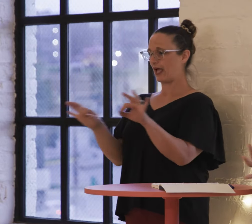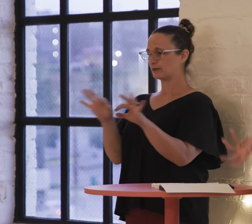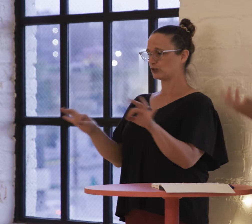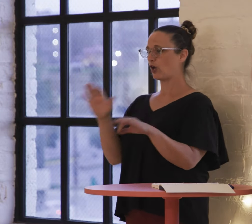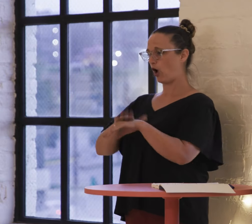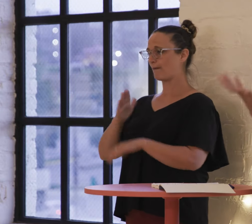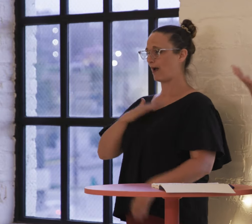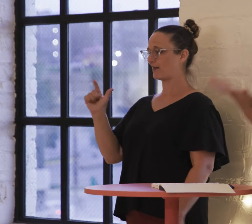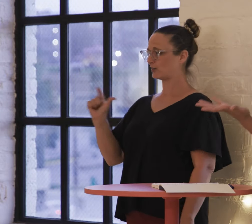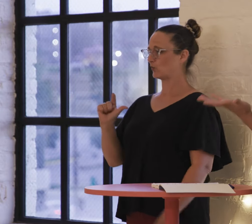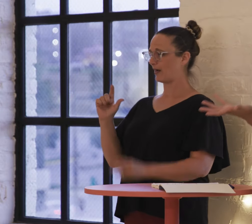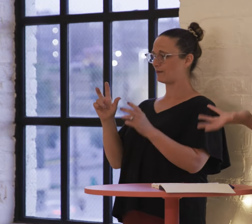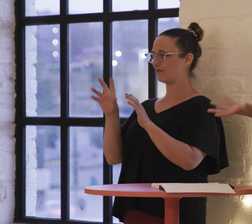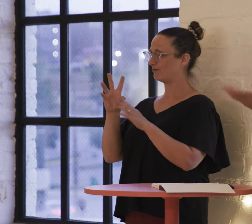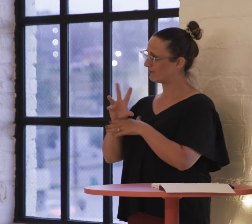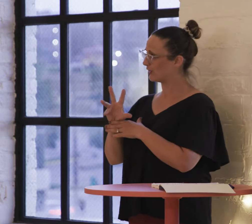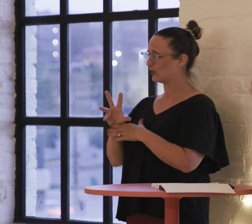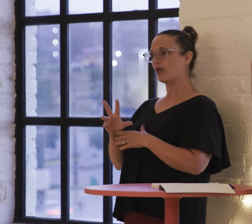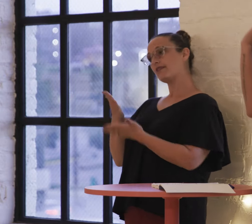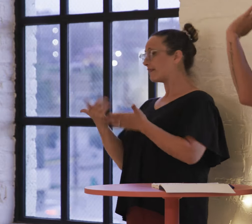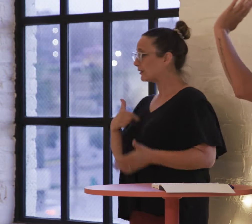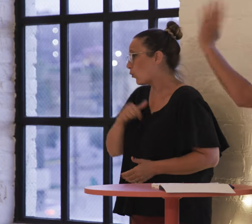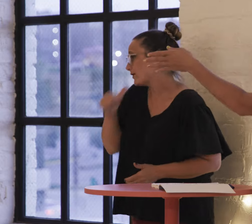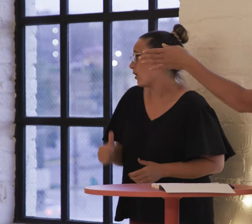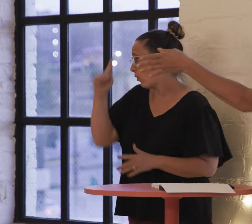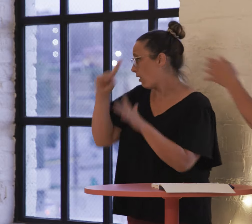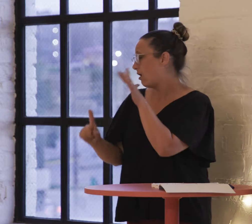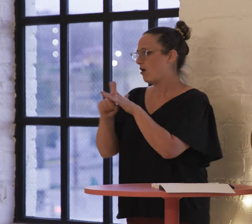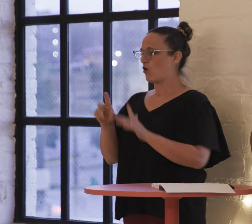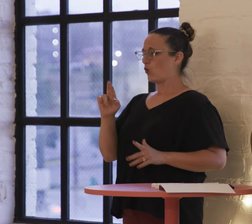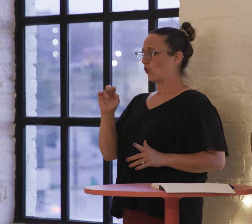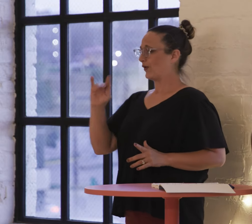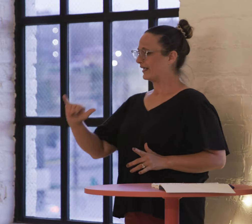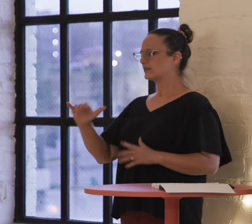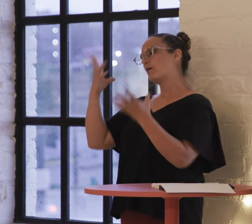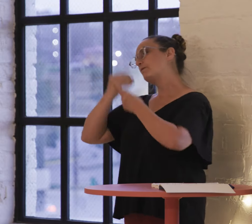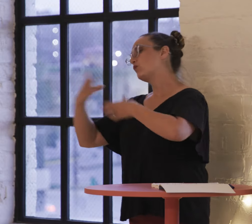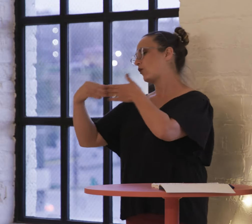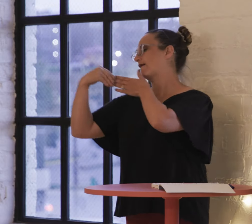You know, the things that we don't always think about. Rikki is such a beautiful guiding light.